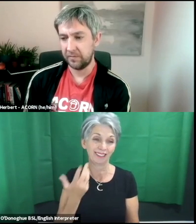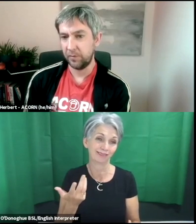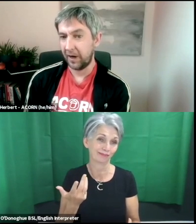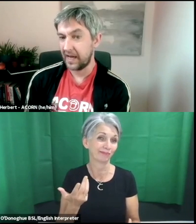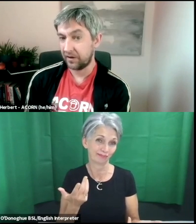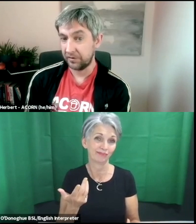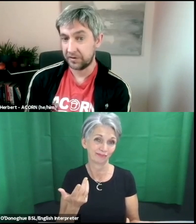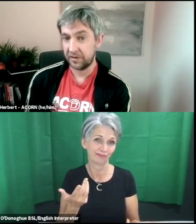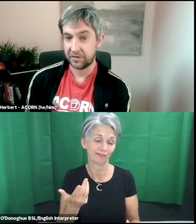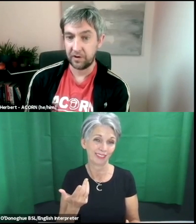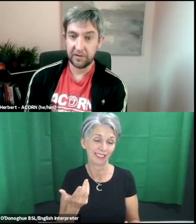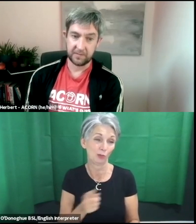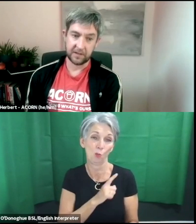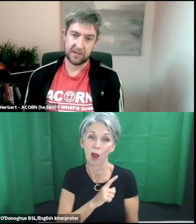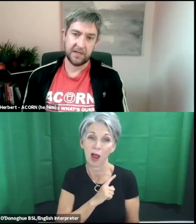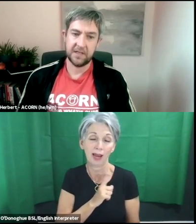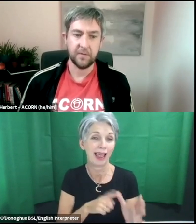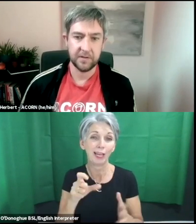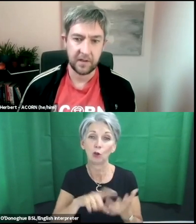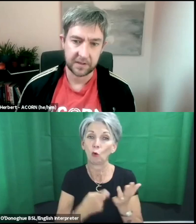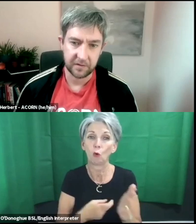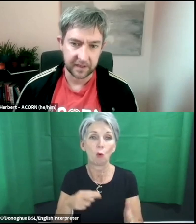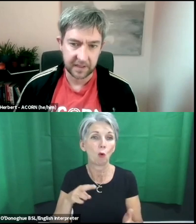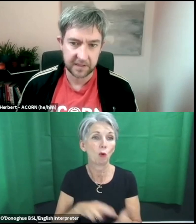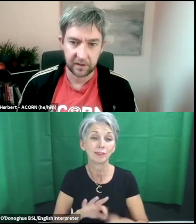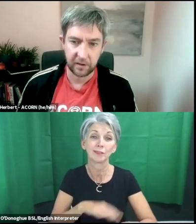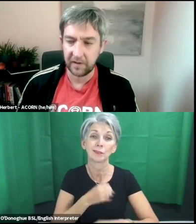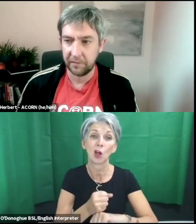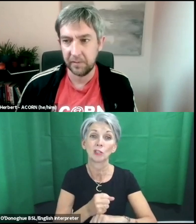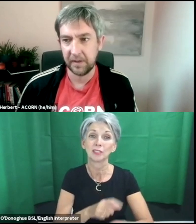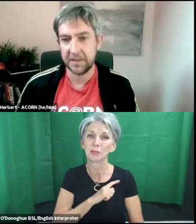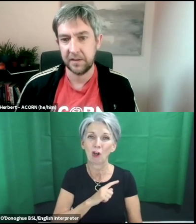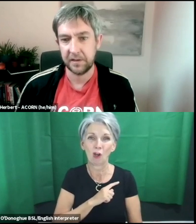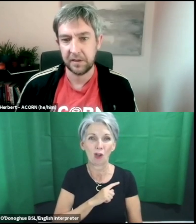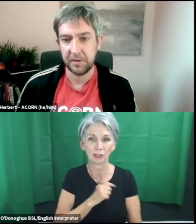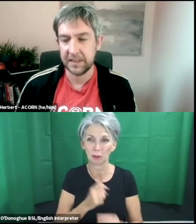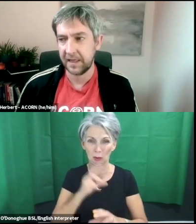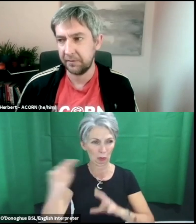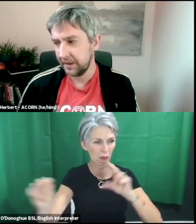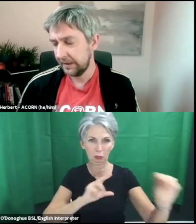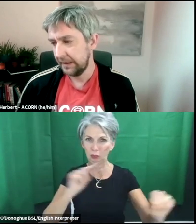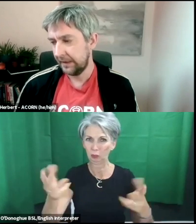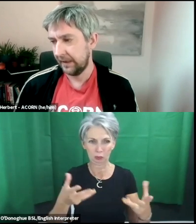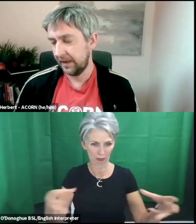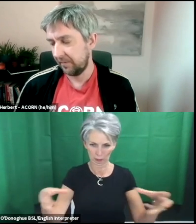why ACORN has grown is because that disparate stuff exists in a lot of workplaces and communities anyway.